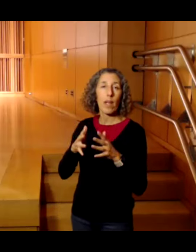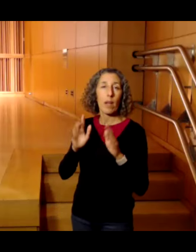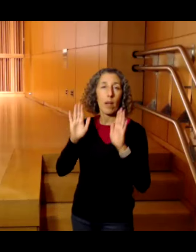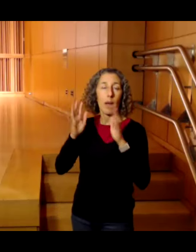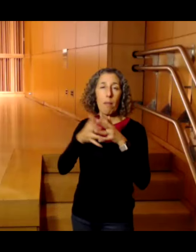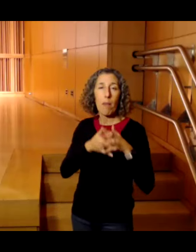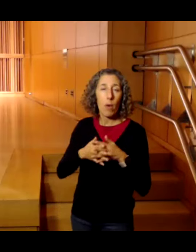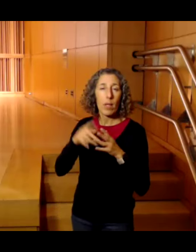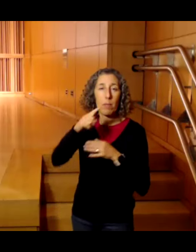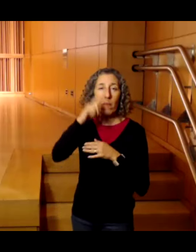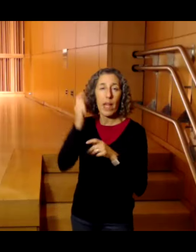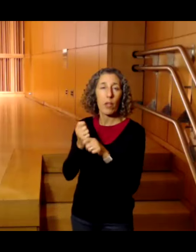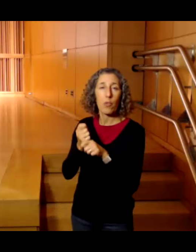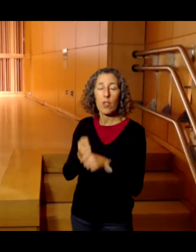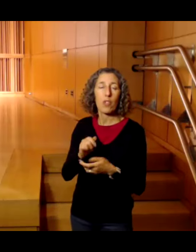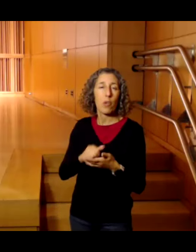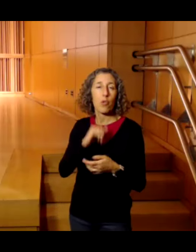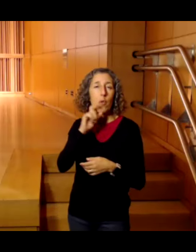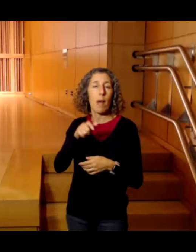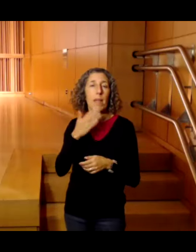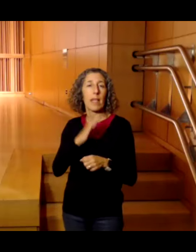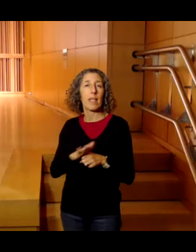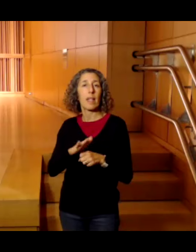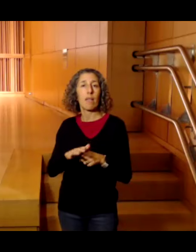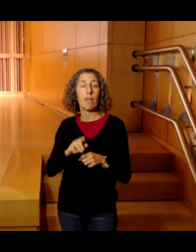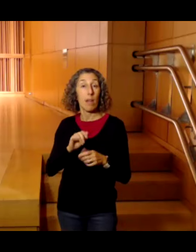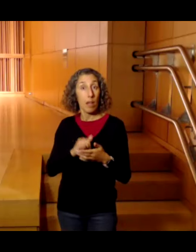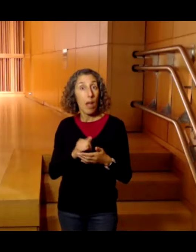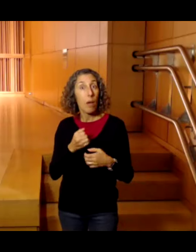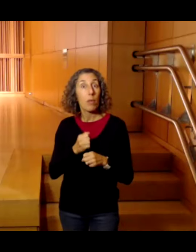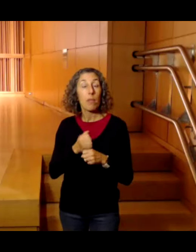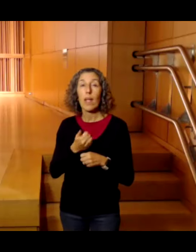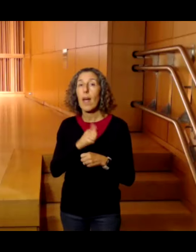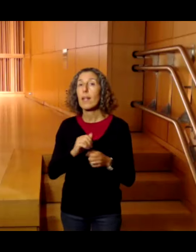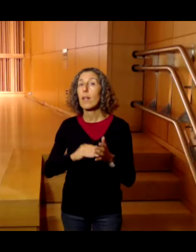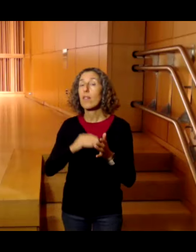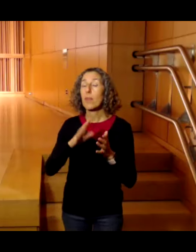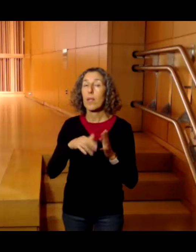It's an observation that will have any student of Black literature gasp.